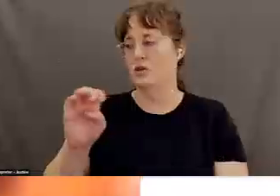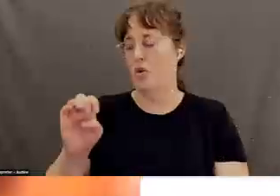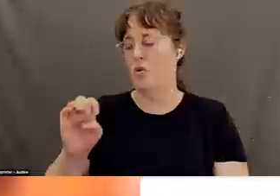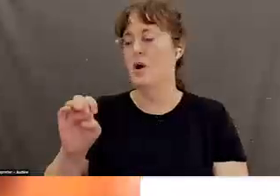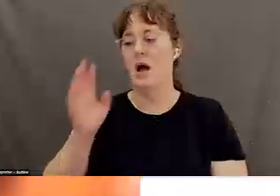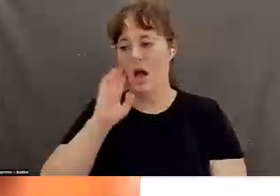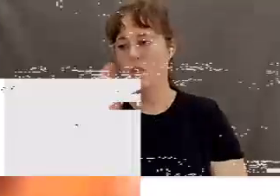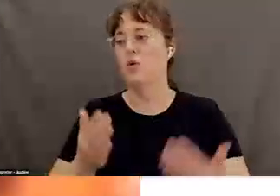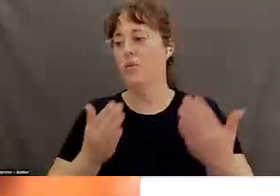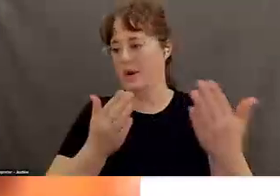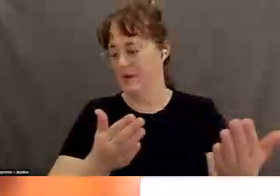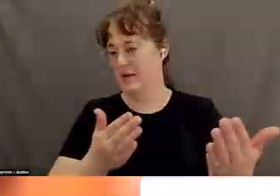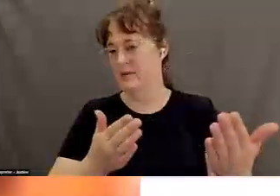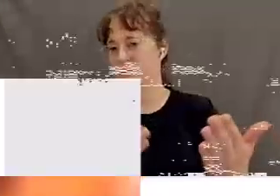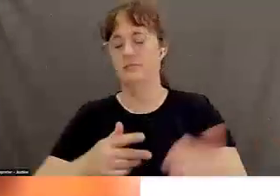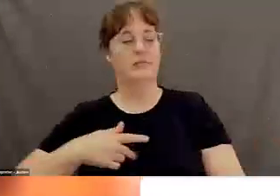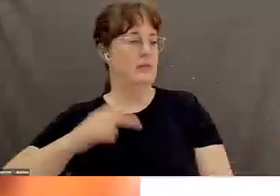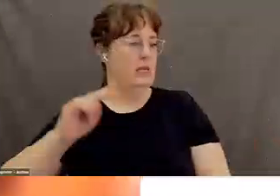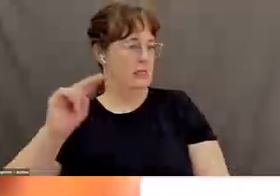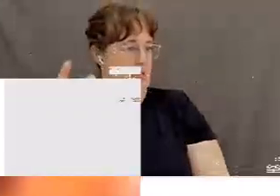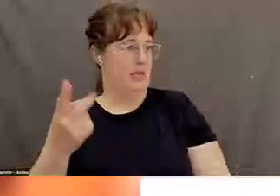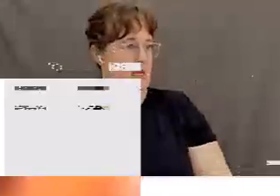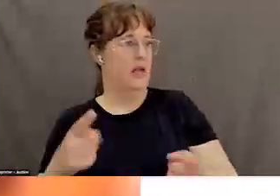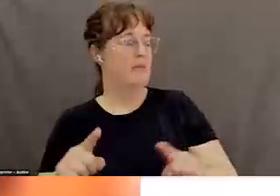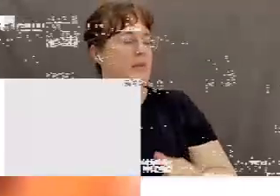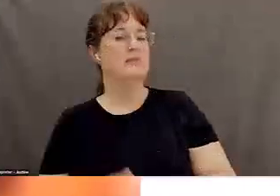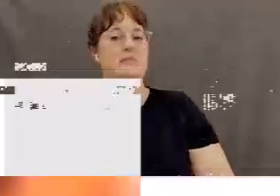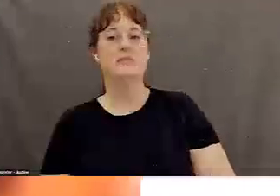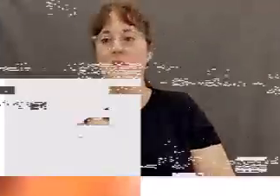Boardroom: It's been moved and seconded. Is there any discussion on this item?